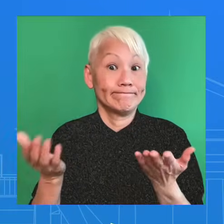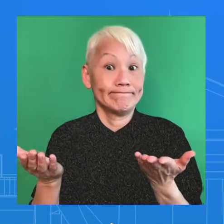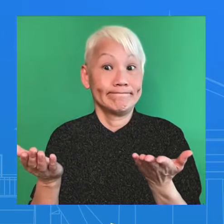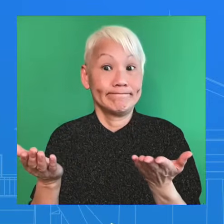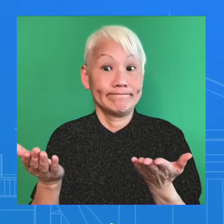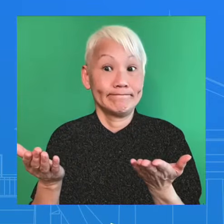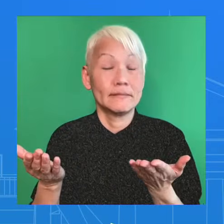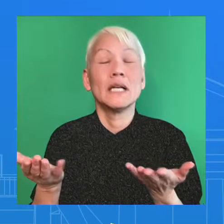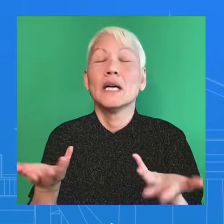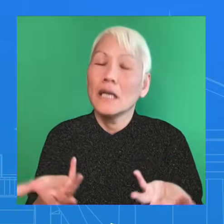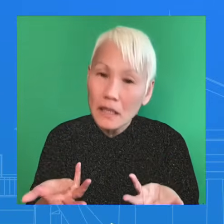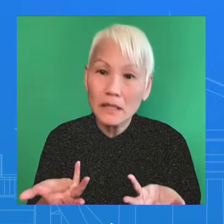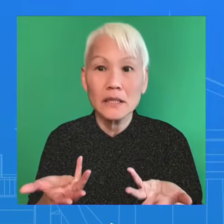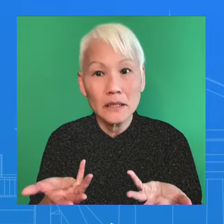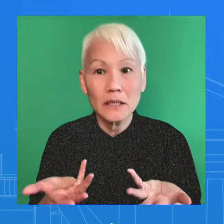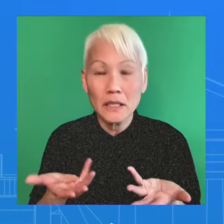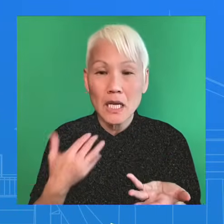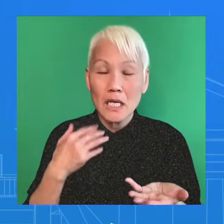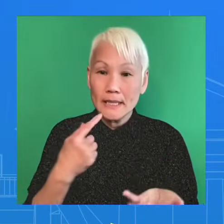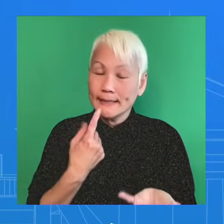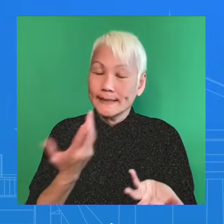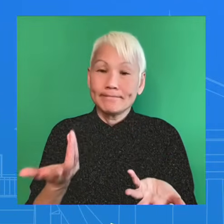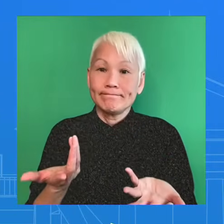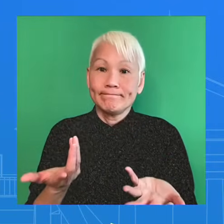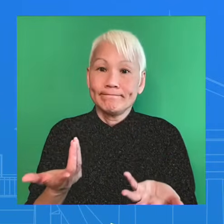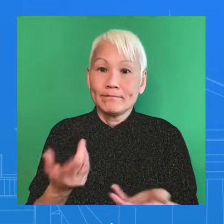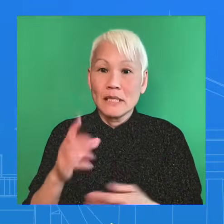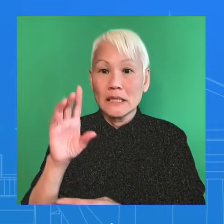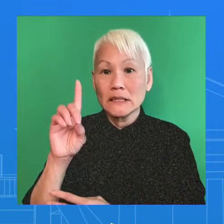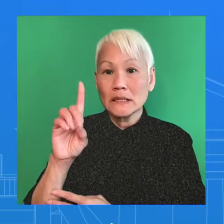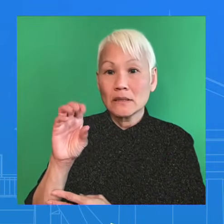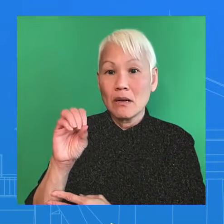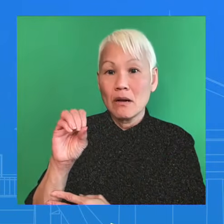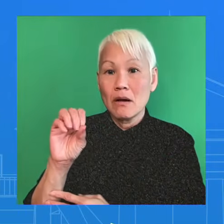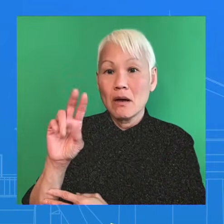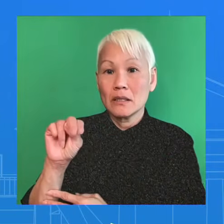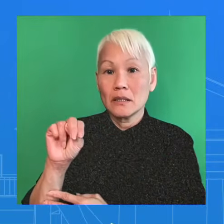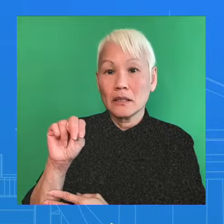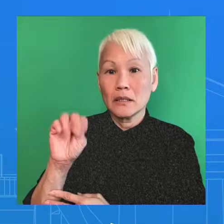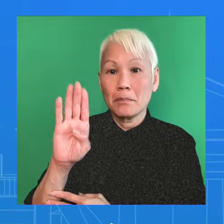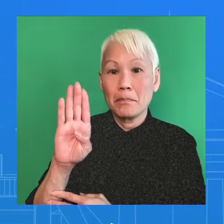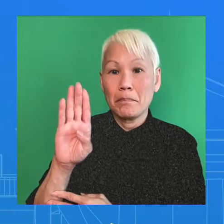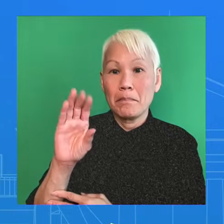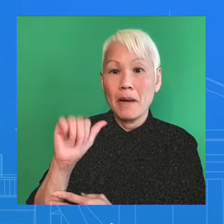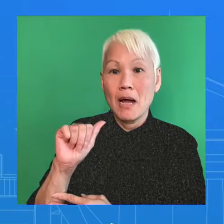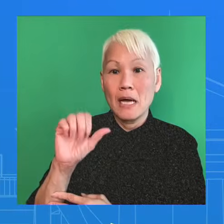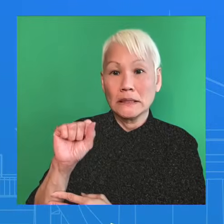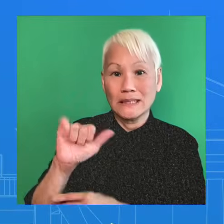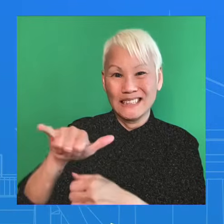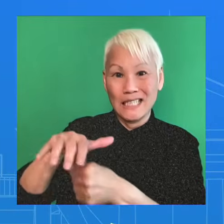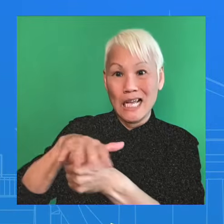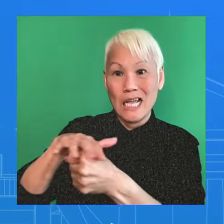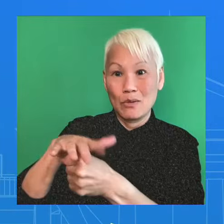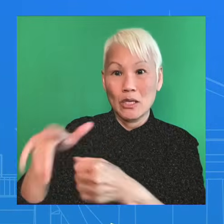Certainly Bakhmut did not see much of a reprise of the of the violence. The Ukrainians have been fighting bravely for Bakhmut.